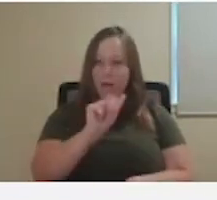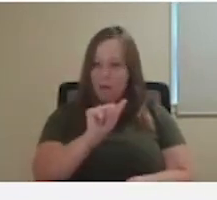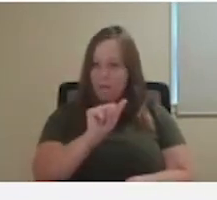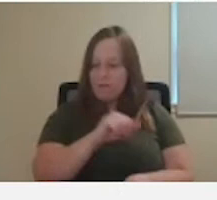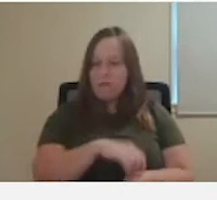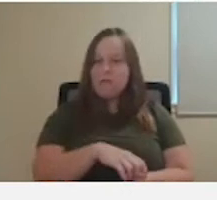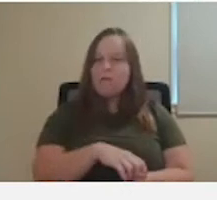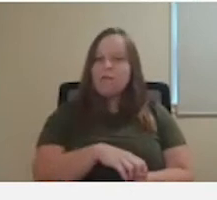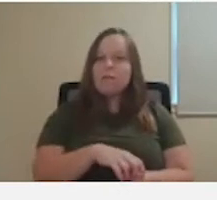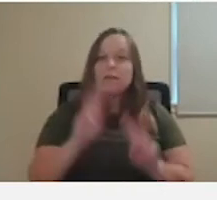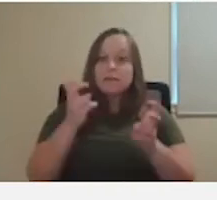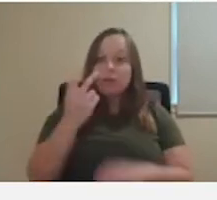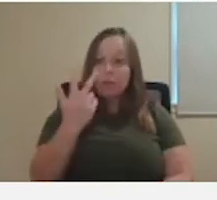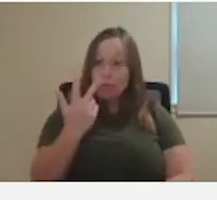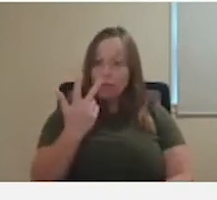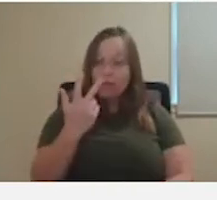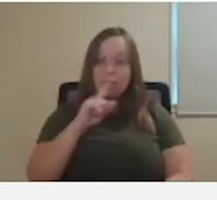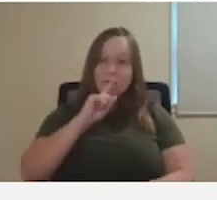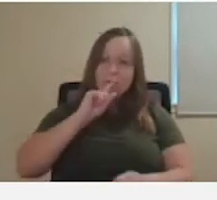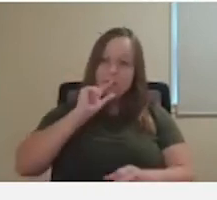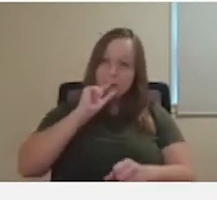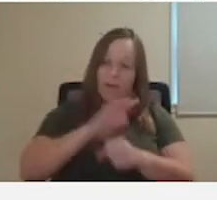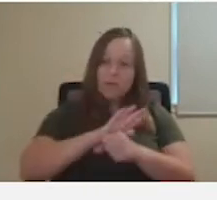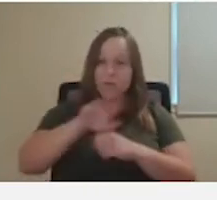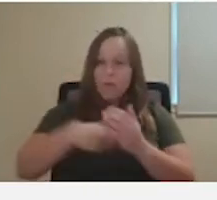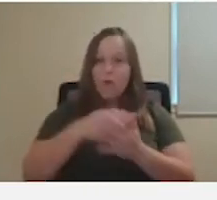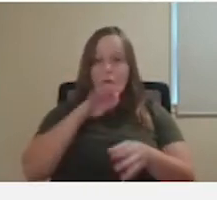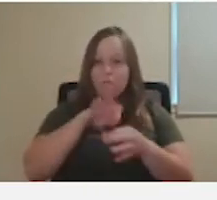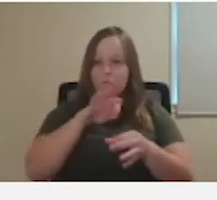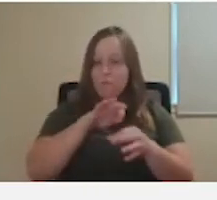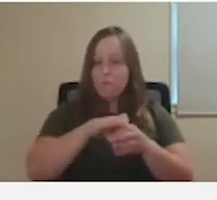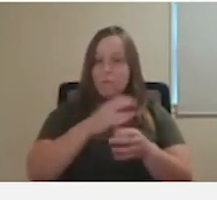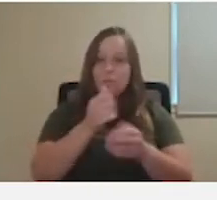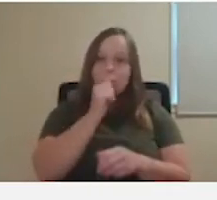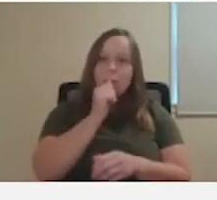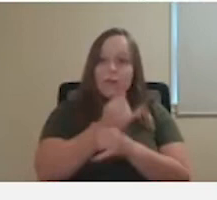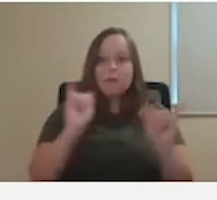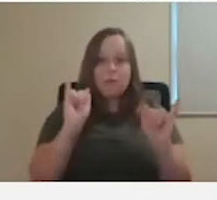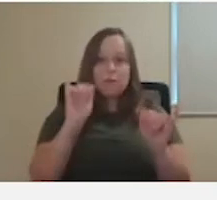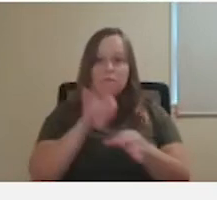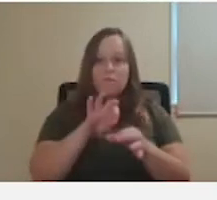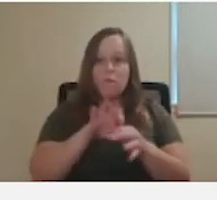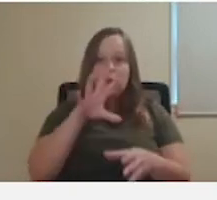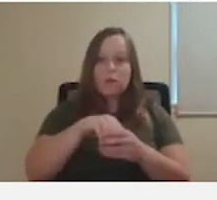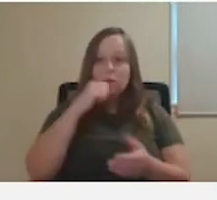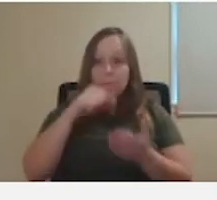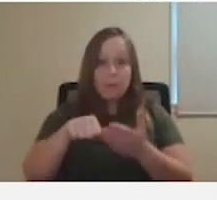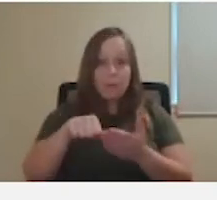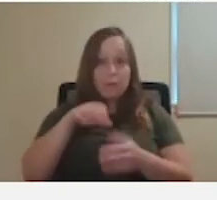And Title III guarantees all voters the right to a private and independent vote, including mail-in voting.